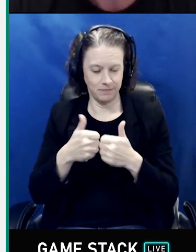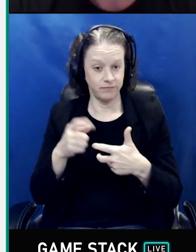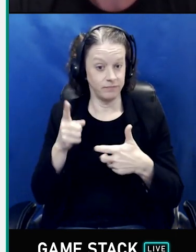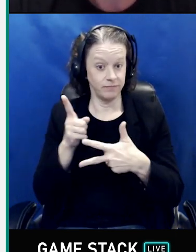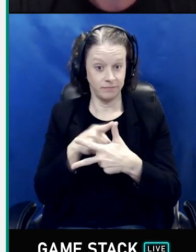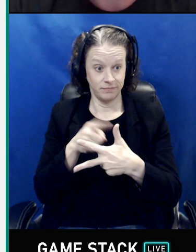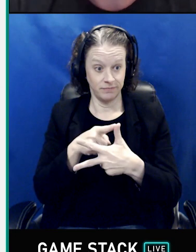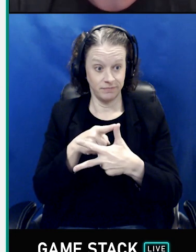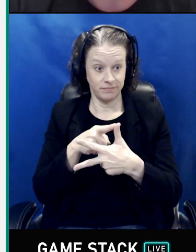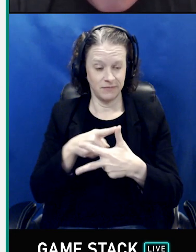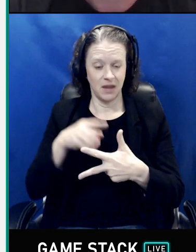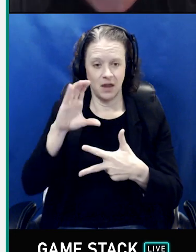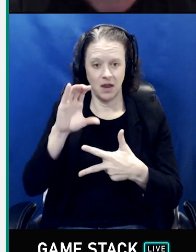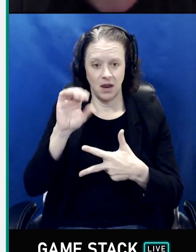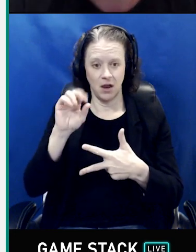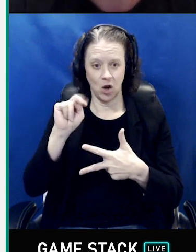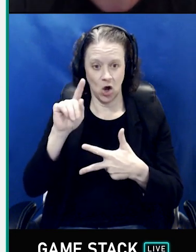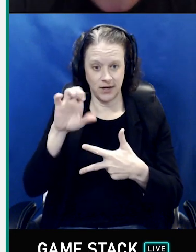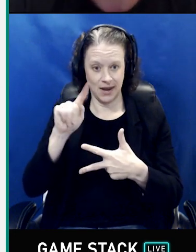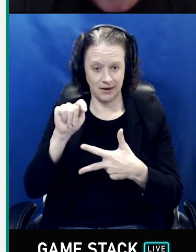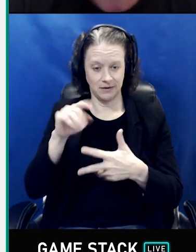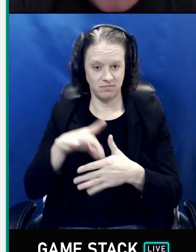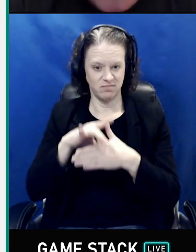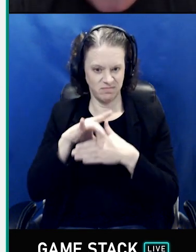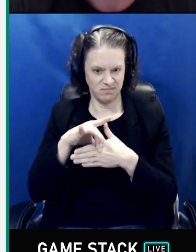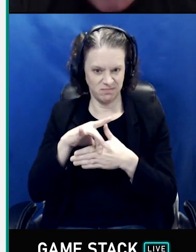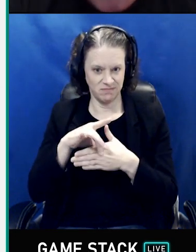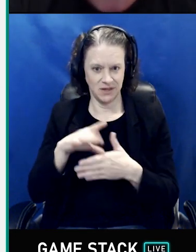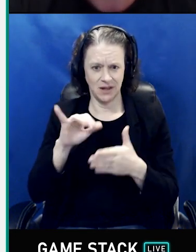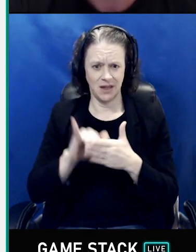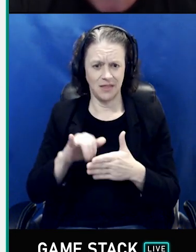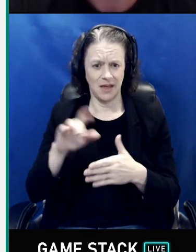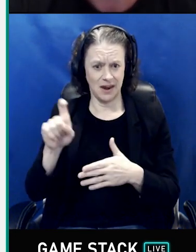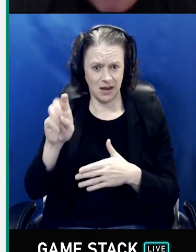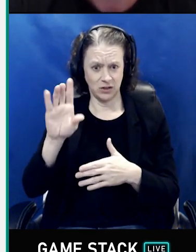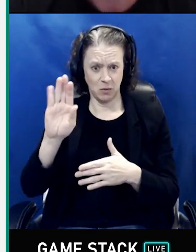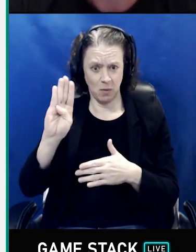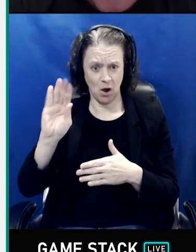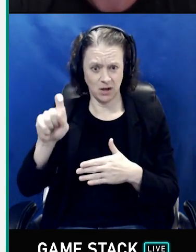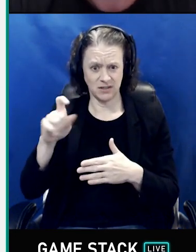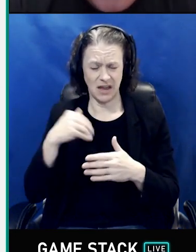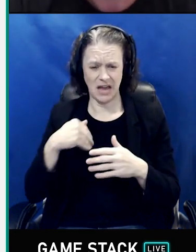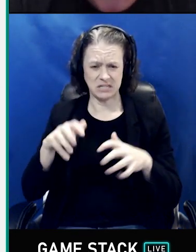Xbox has an incredibly compelling and diverse content library, and time and time